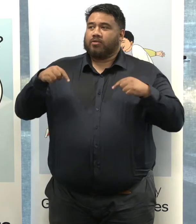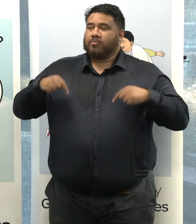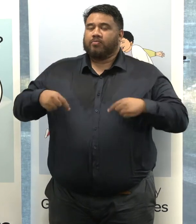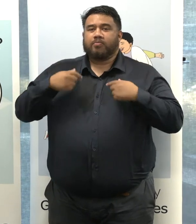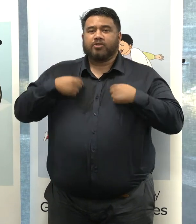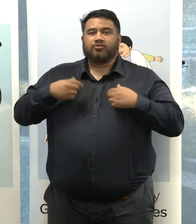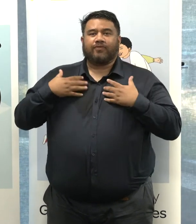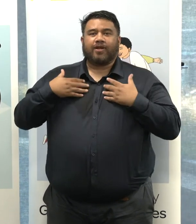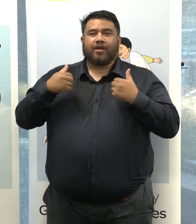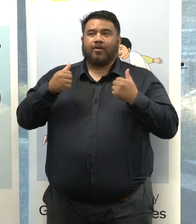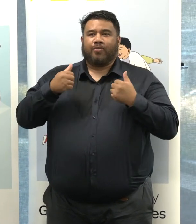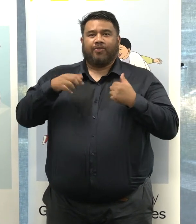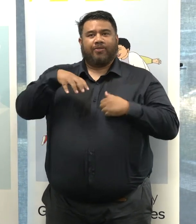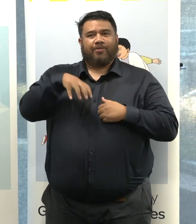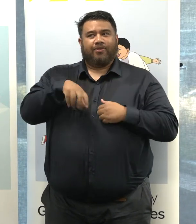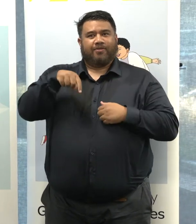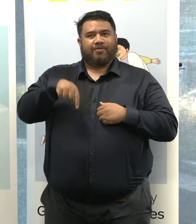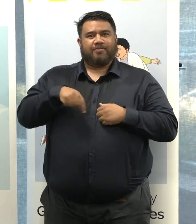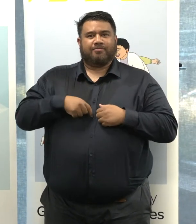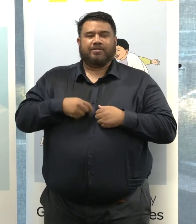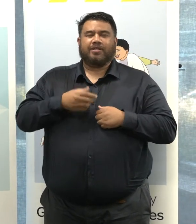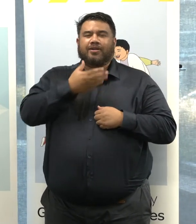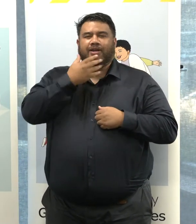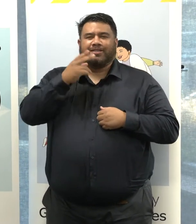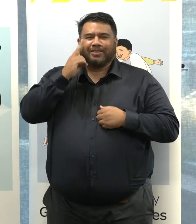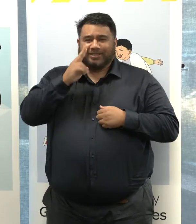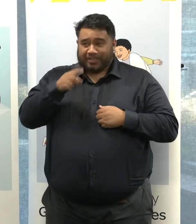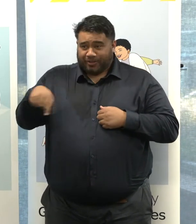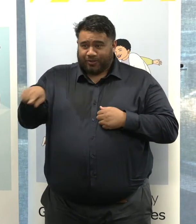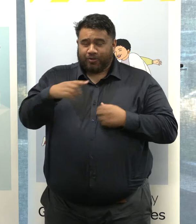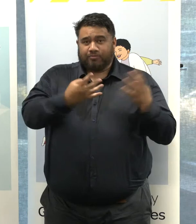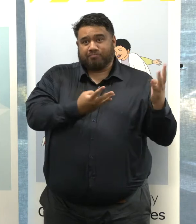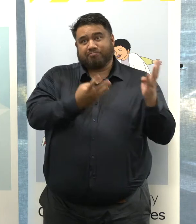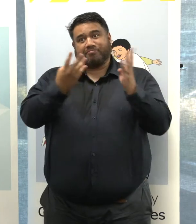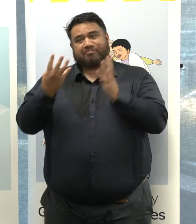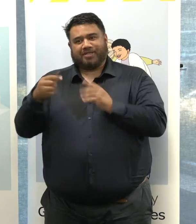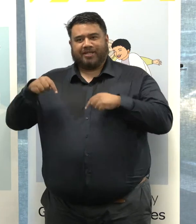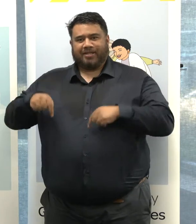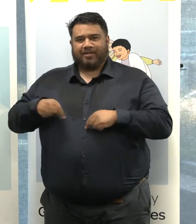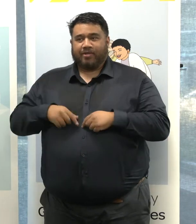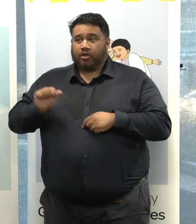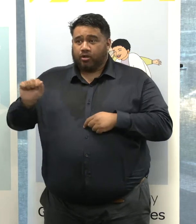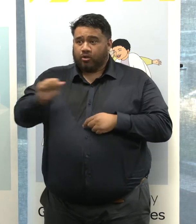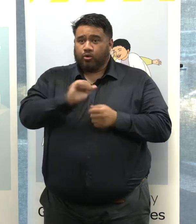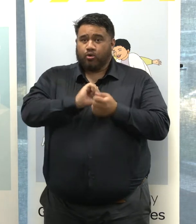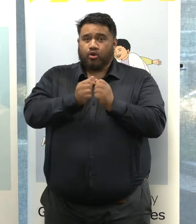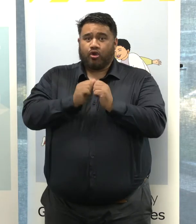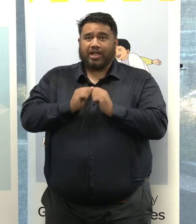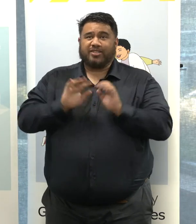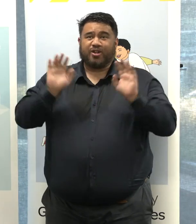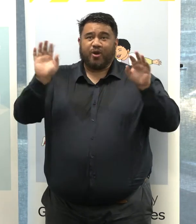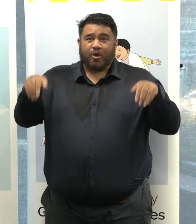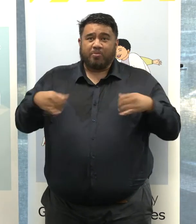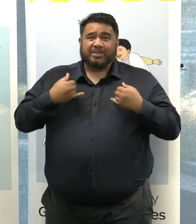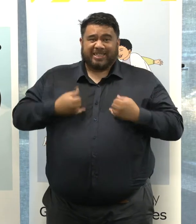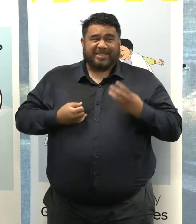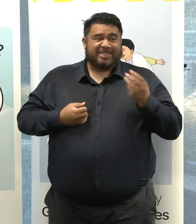This presentation will be captioned live by Ai-Media. Kia ora koutou katoa (SPEAS TE REO MAORI).